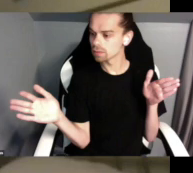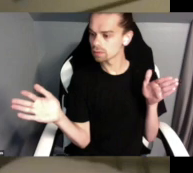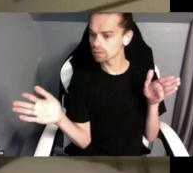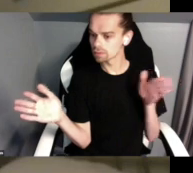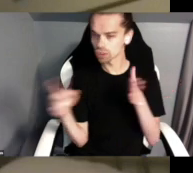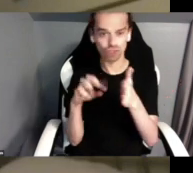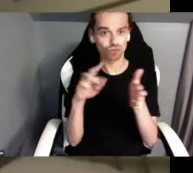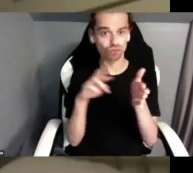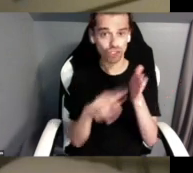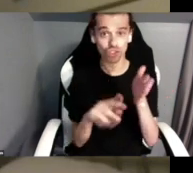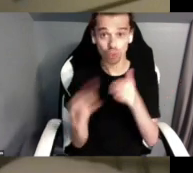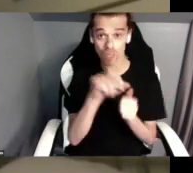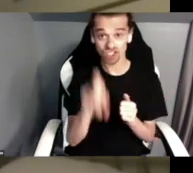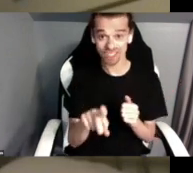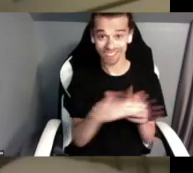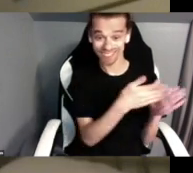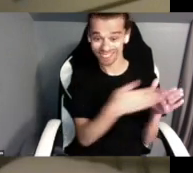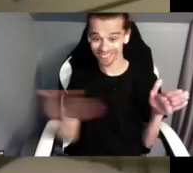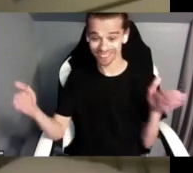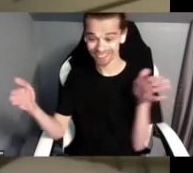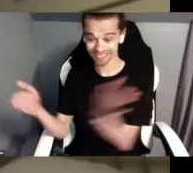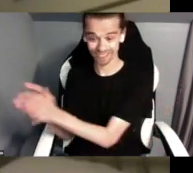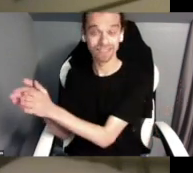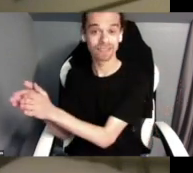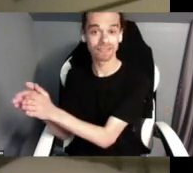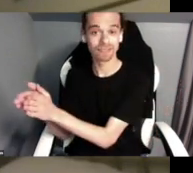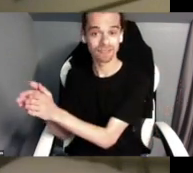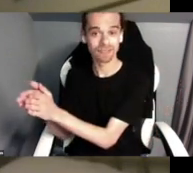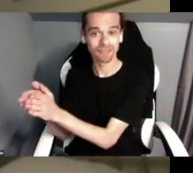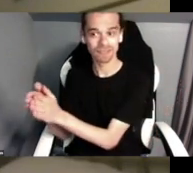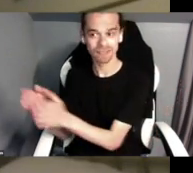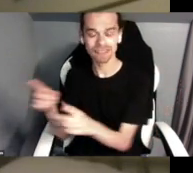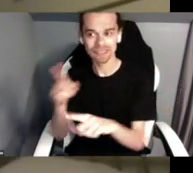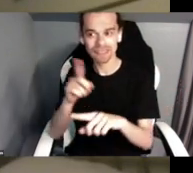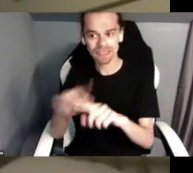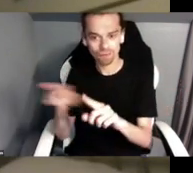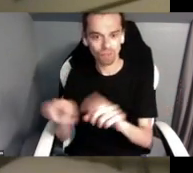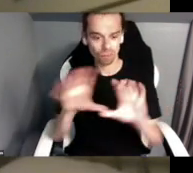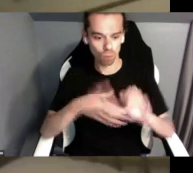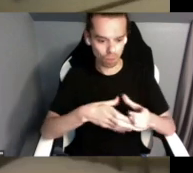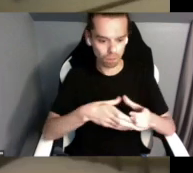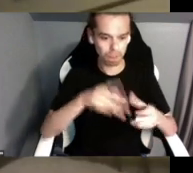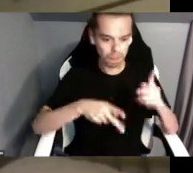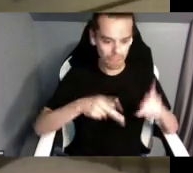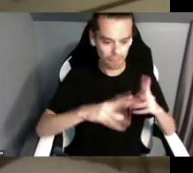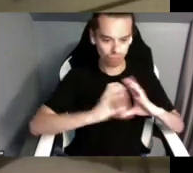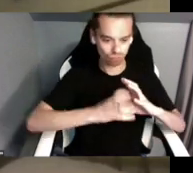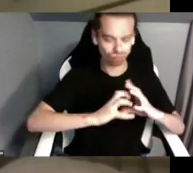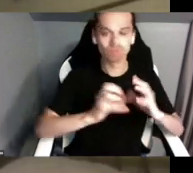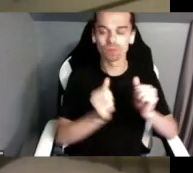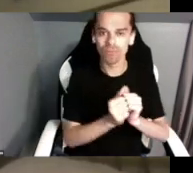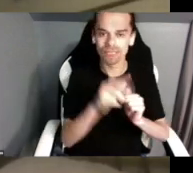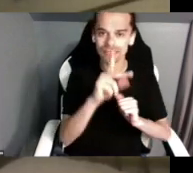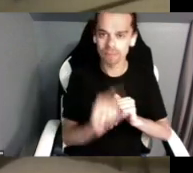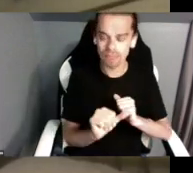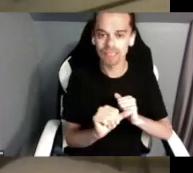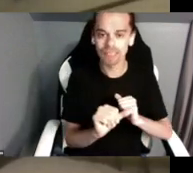especially multi marginalized people with disabilities. In the drafting of the research questions,